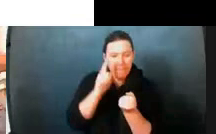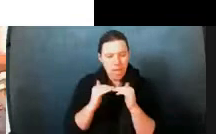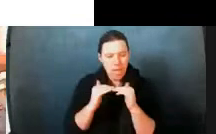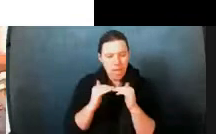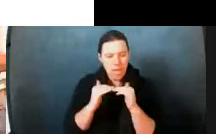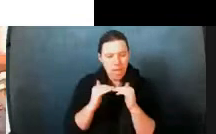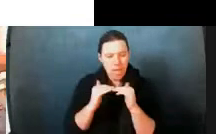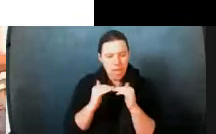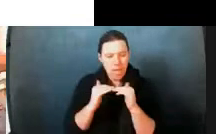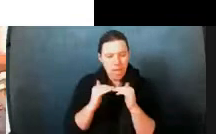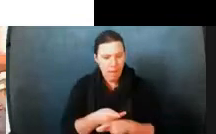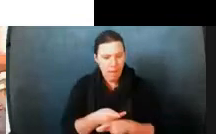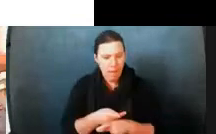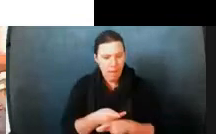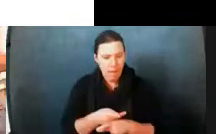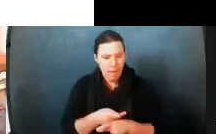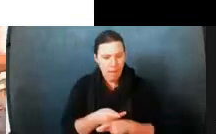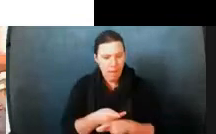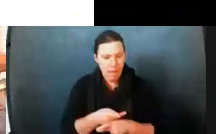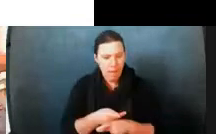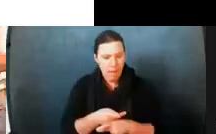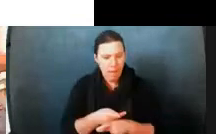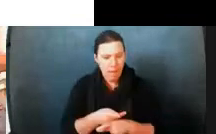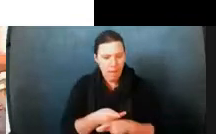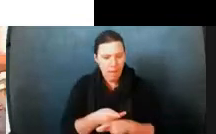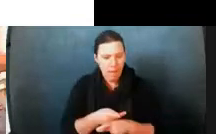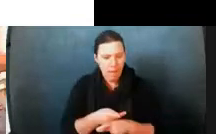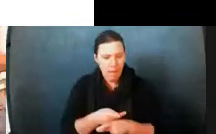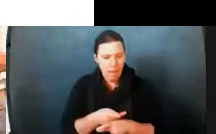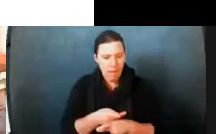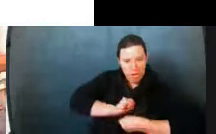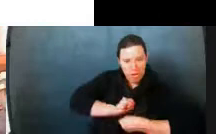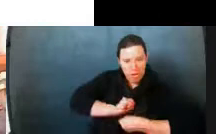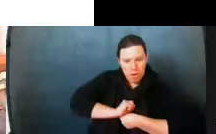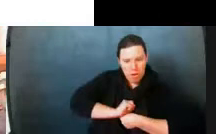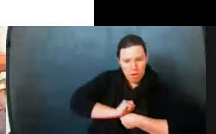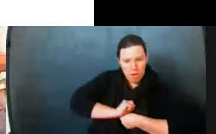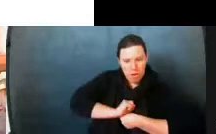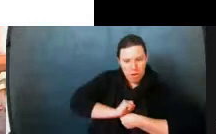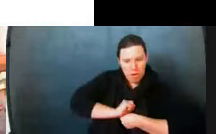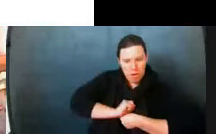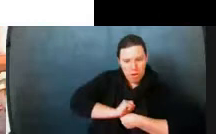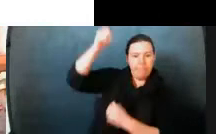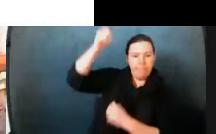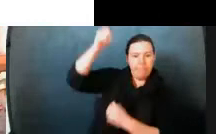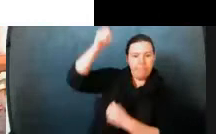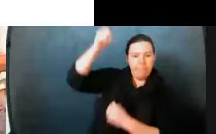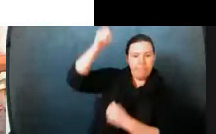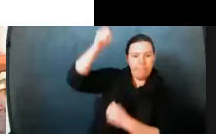to care about money. Healthcare professionals are trained to care about the patients. These are very different goals.